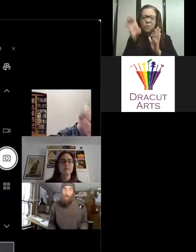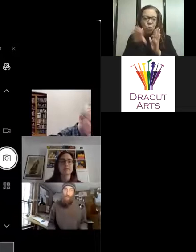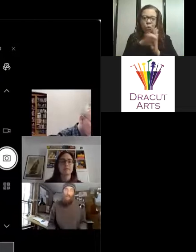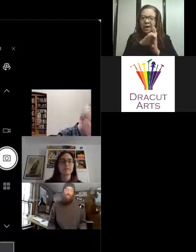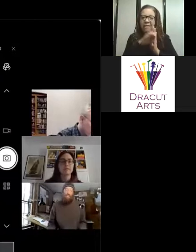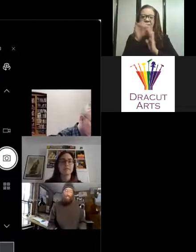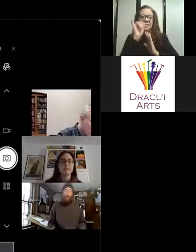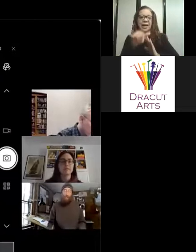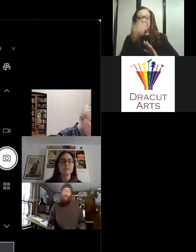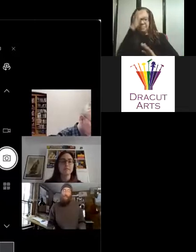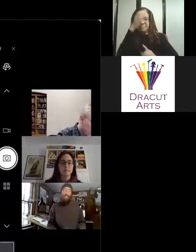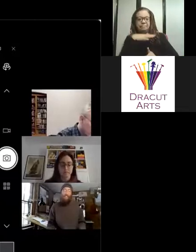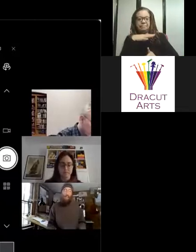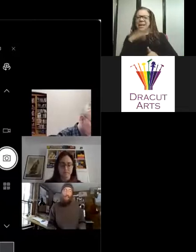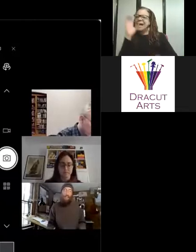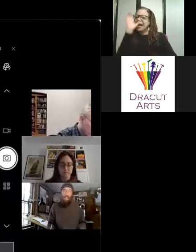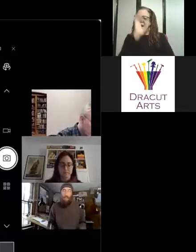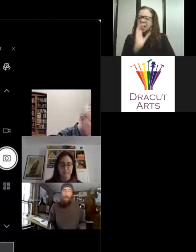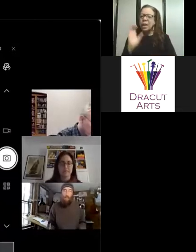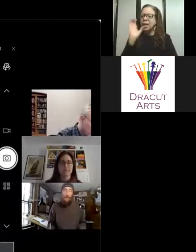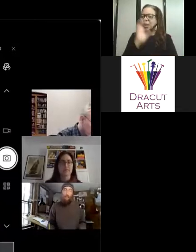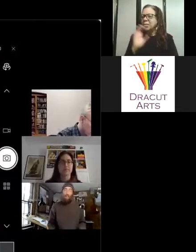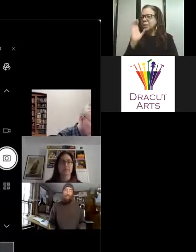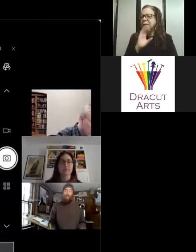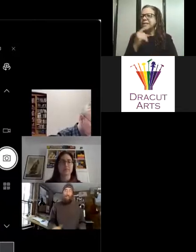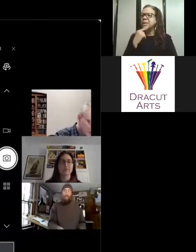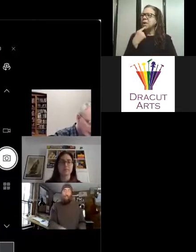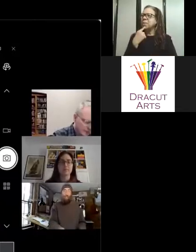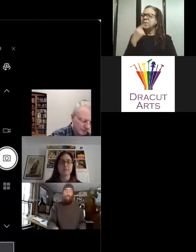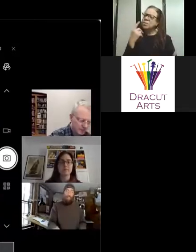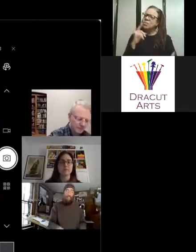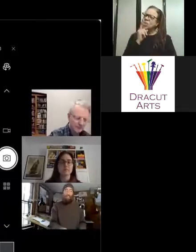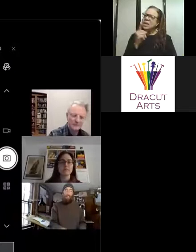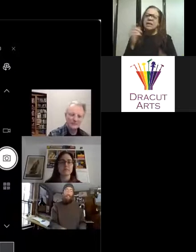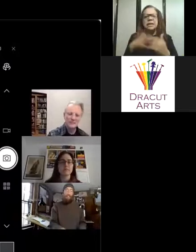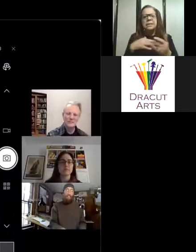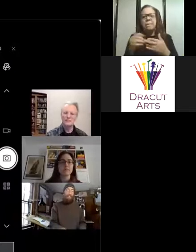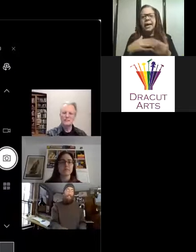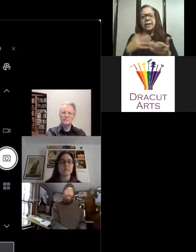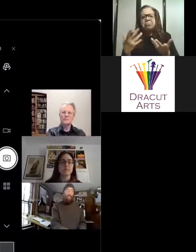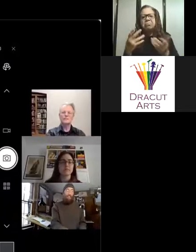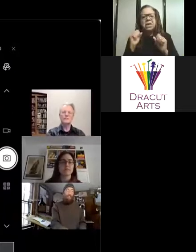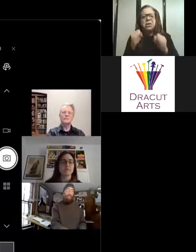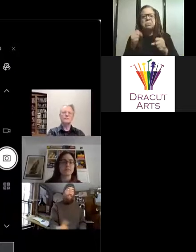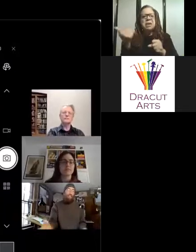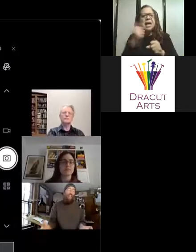And I looked a little bit, but then I said, you know what, it doesn't really matter *what* he looked like, he could have looked like any of these characters, or I could draw him as a